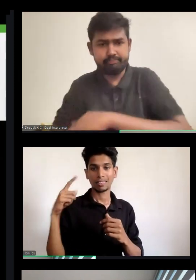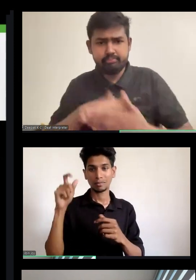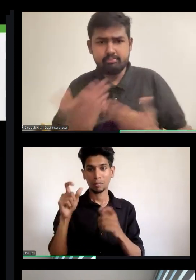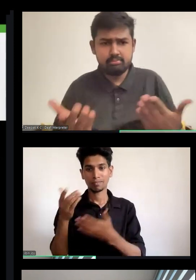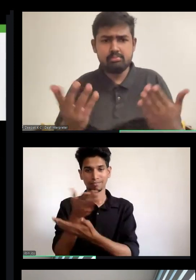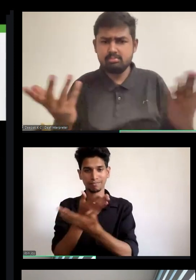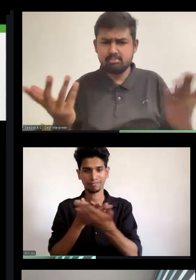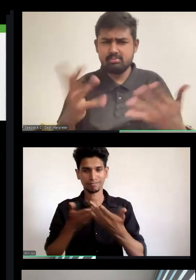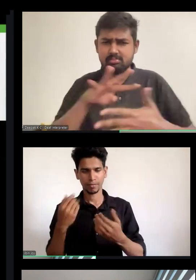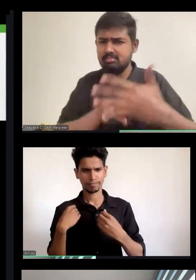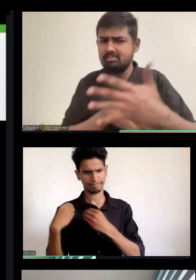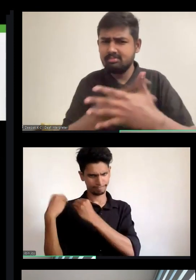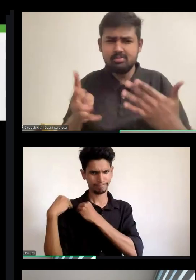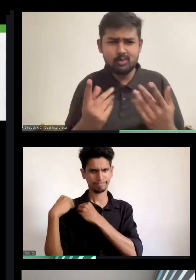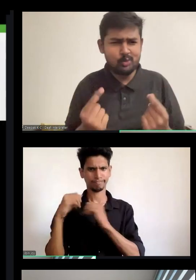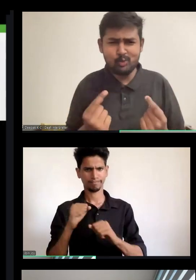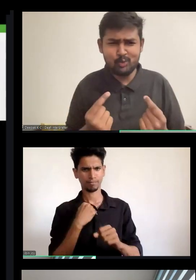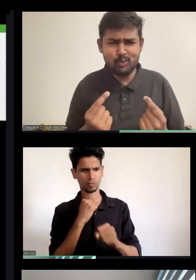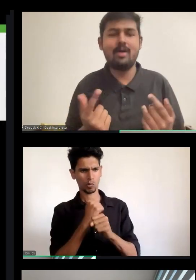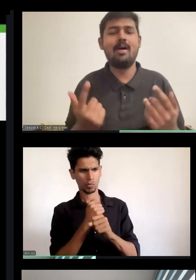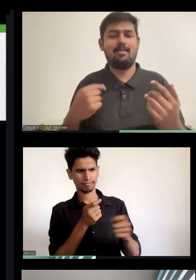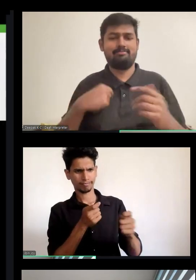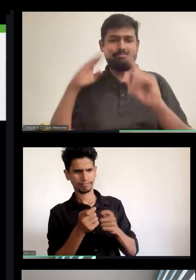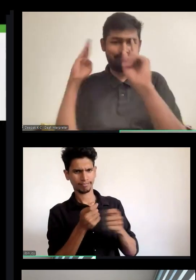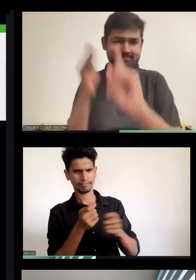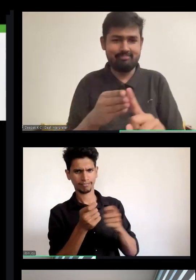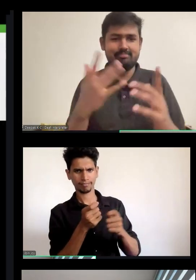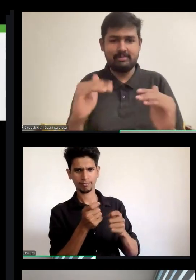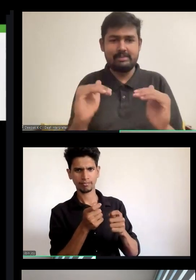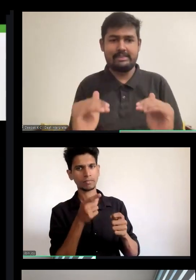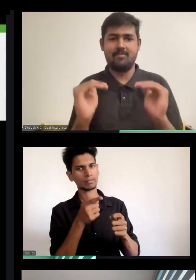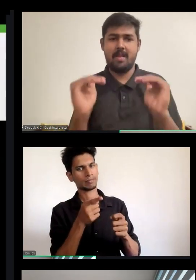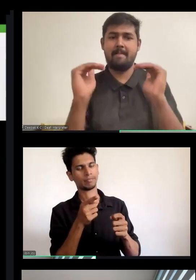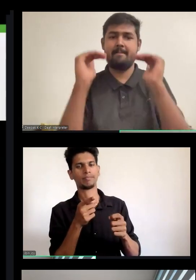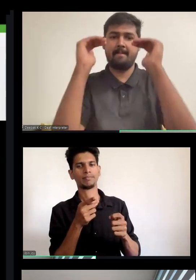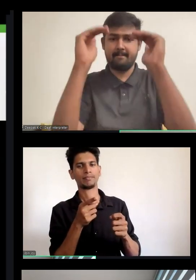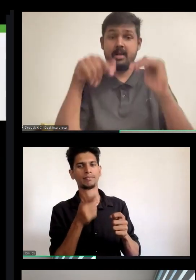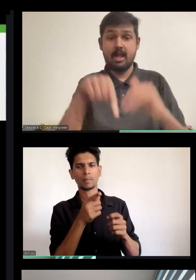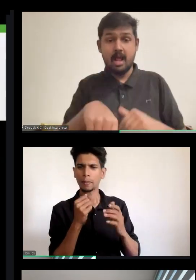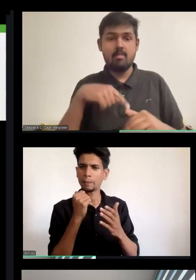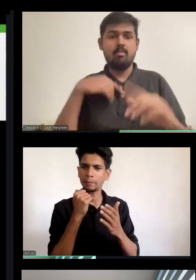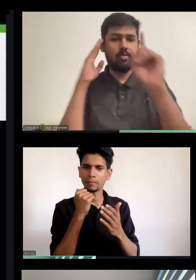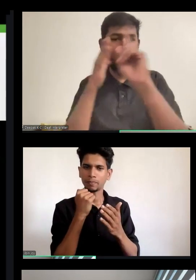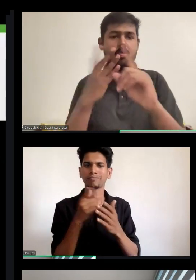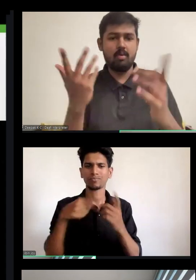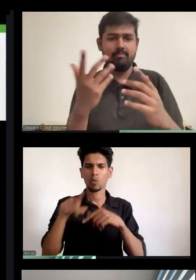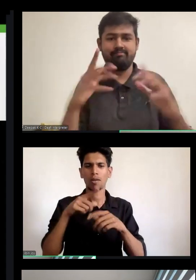governance as a strategic imperative, they gain the power to shift business from a compliance pain